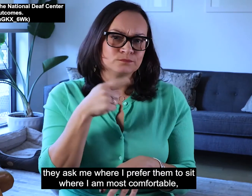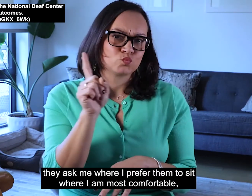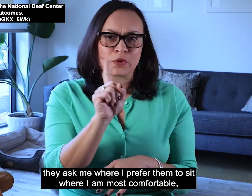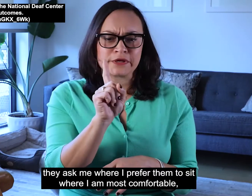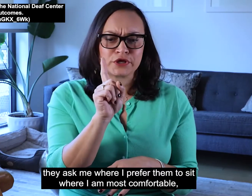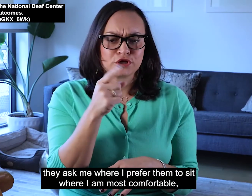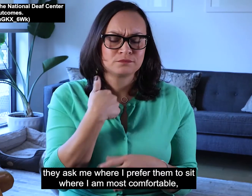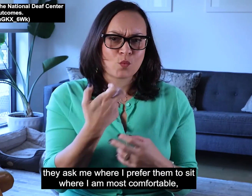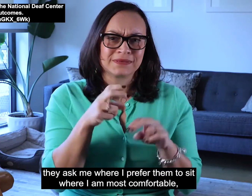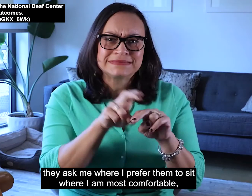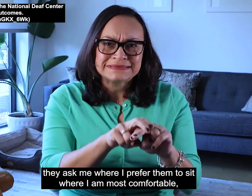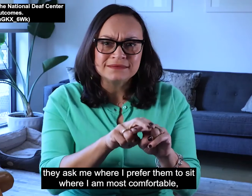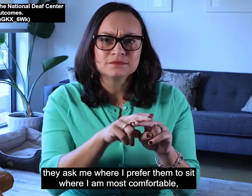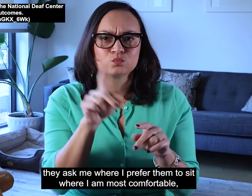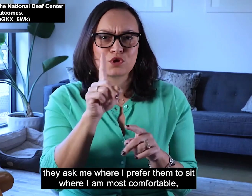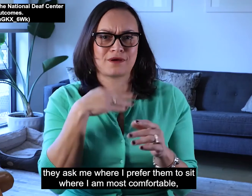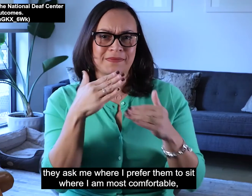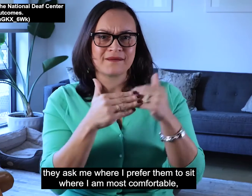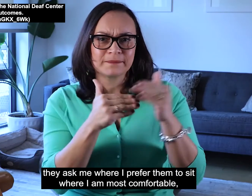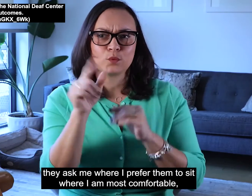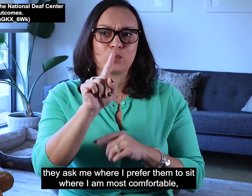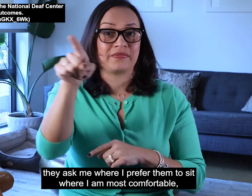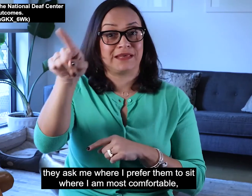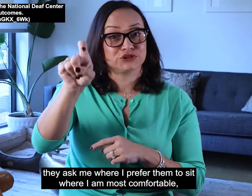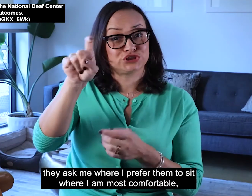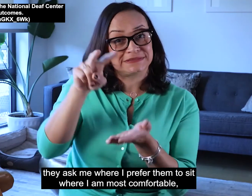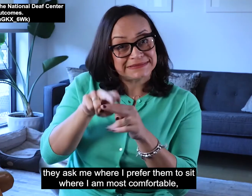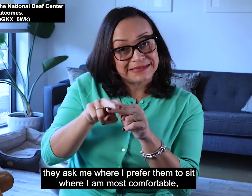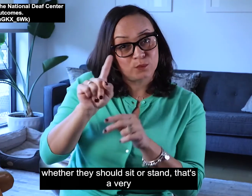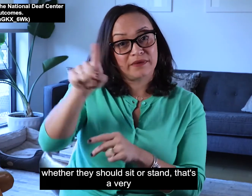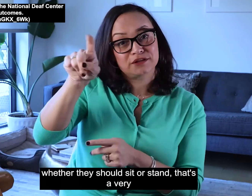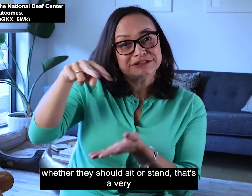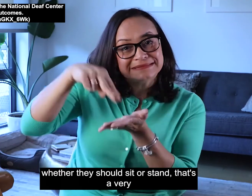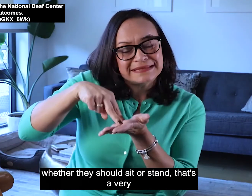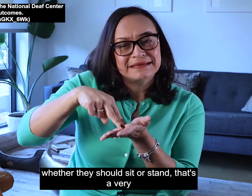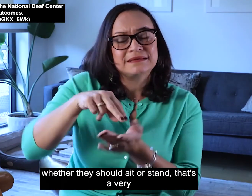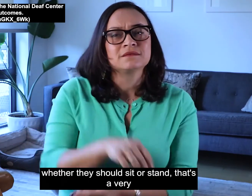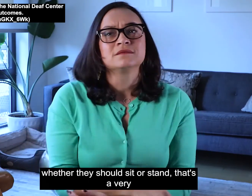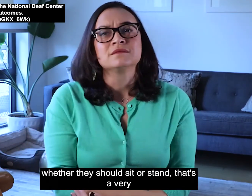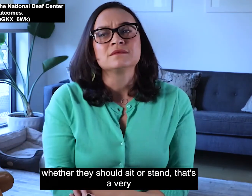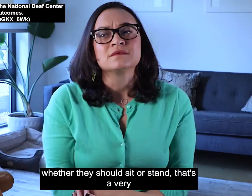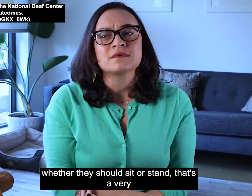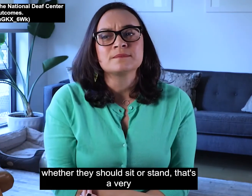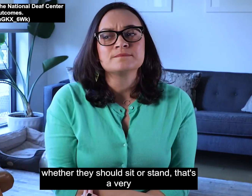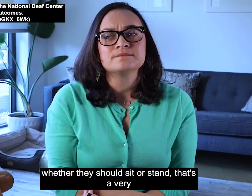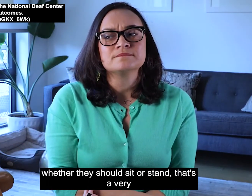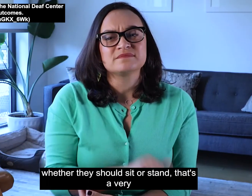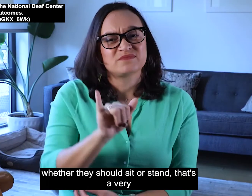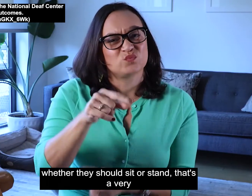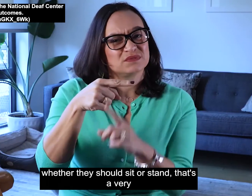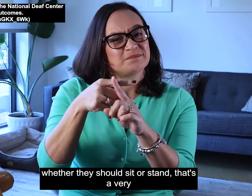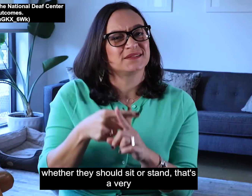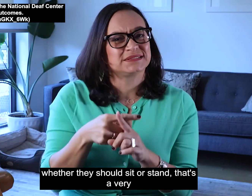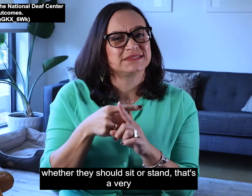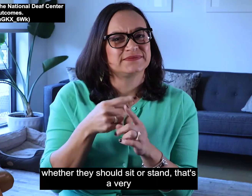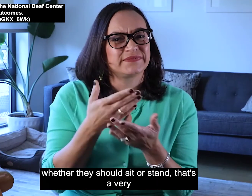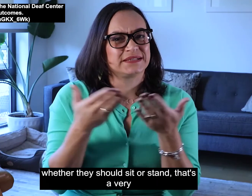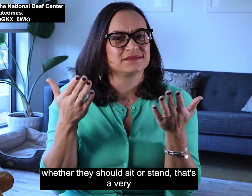they ask me where I prefer them to sit where I am most comfortable, whether they should sit or stand, that's a very